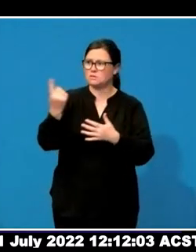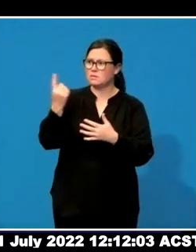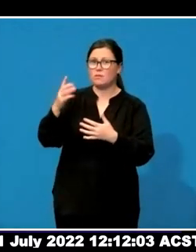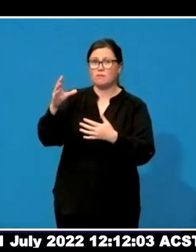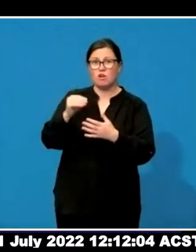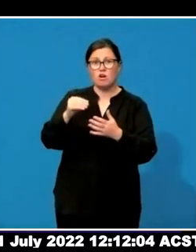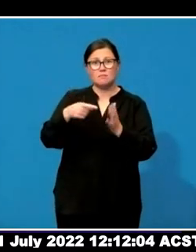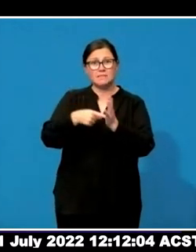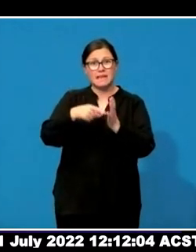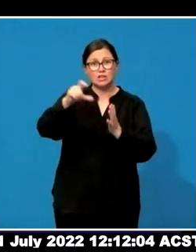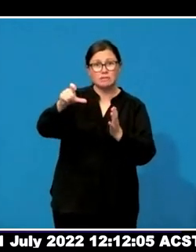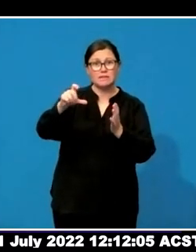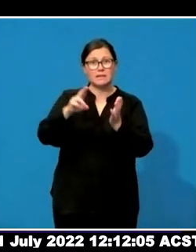You don't know? DAISY: Yeah. MS TARRAGO: That's okay.